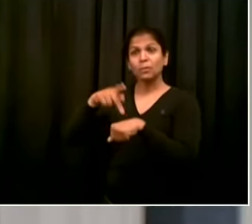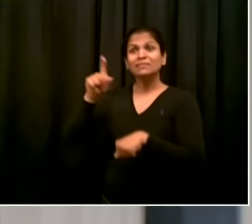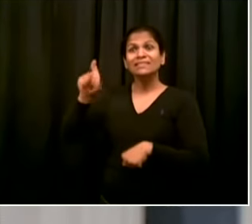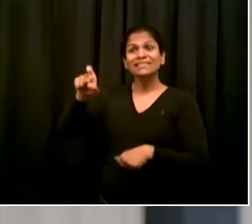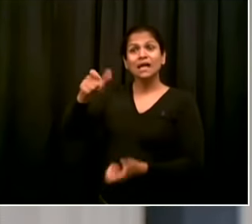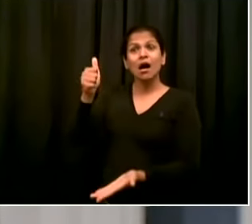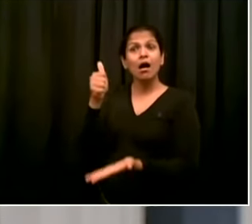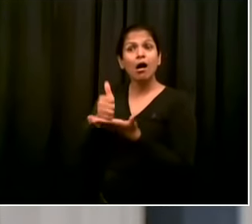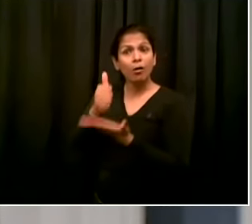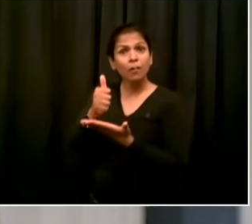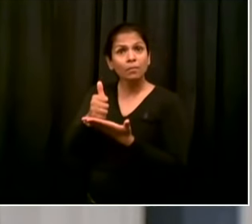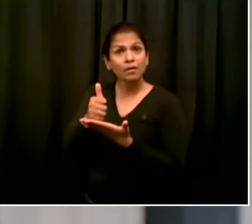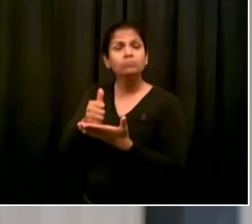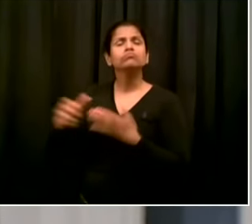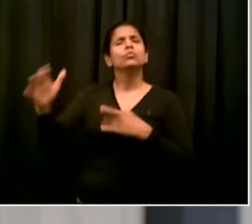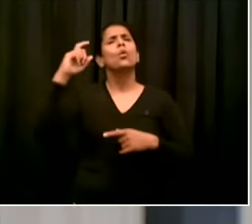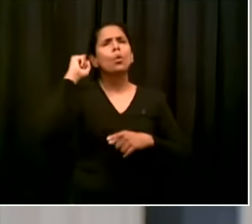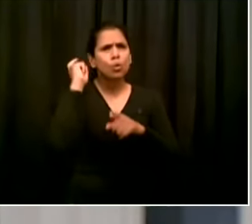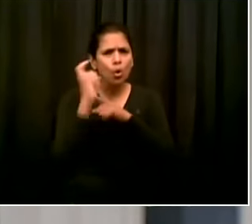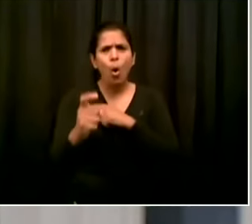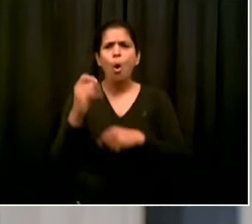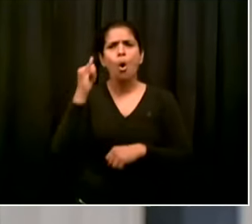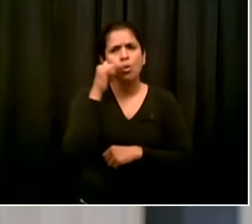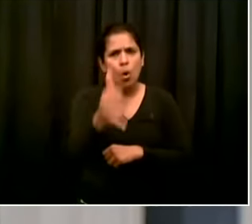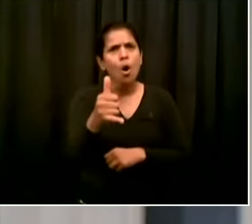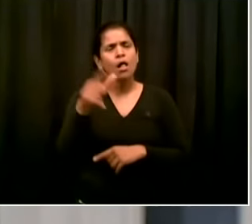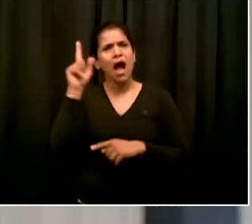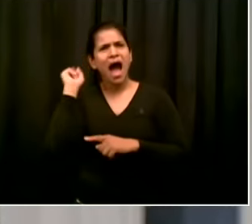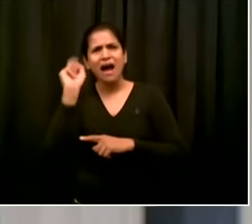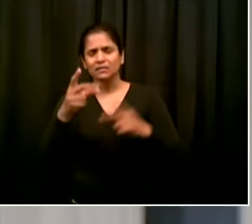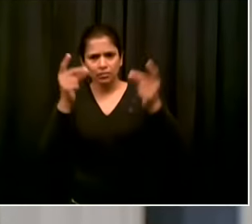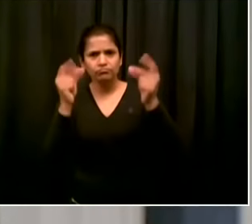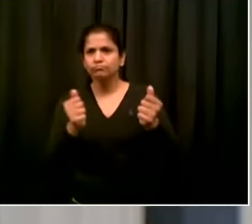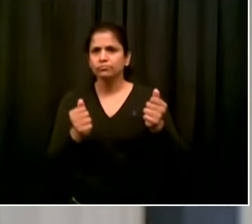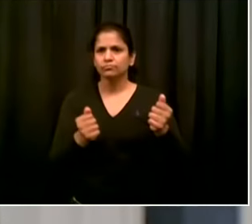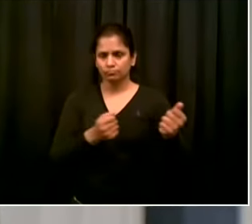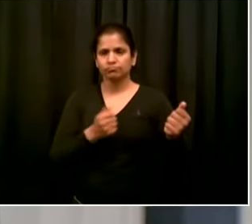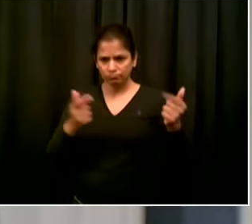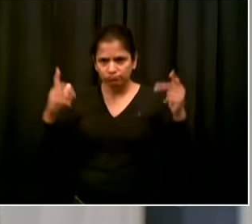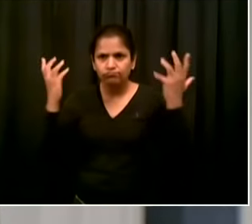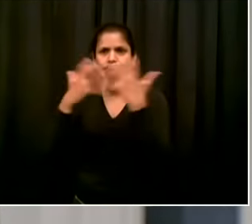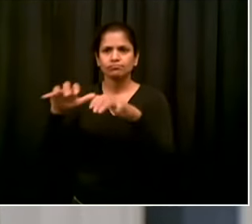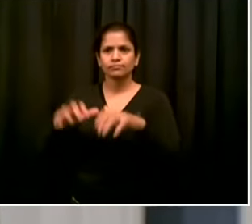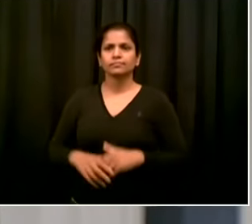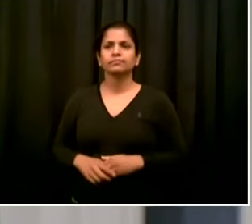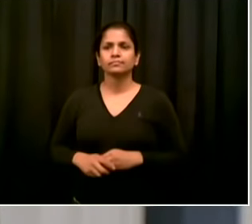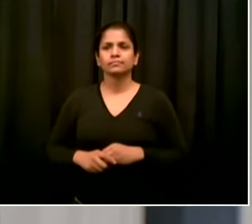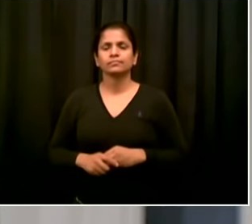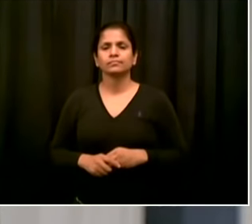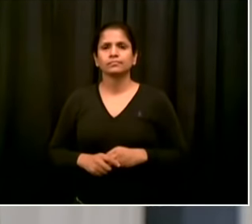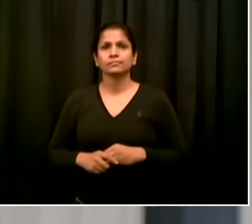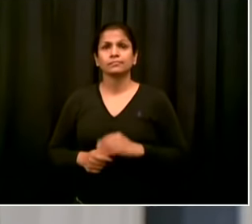THEIR PEERS AND TEACHERS, IN FACE TO FACE EXPERIENCES THAT OUR CHILDREN HAVE MISDSE. ONE THAT IS SO IORMPTA, NTWE